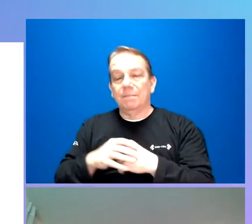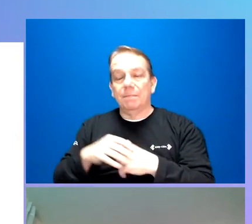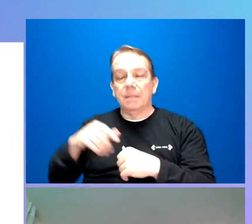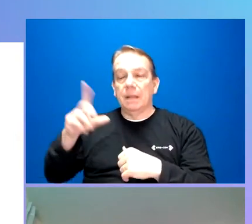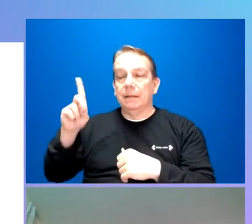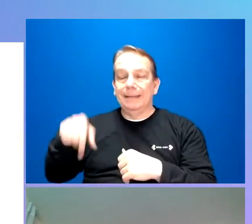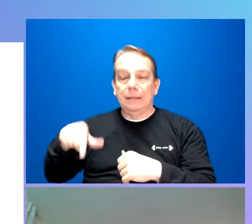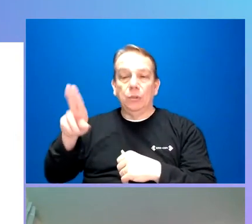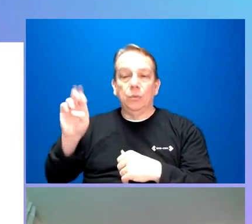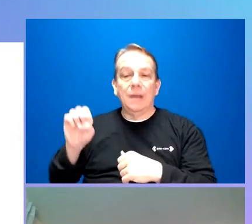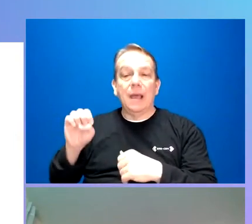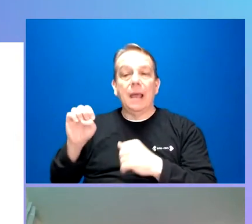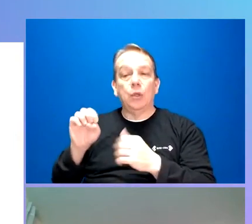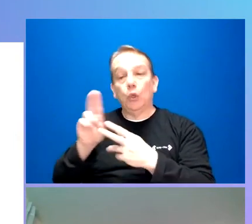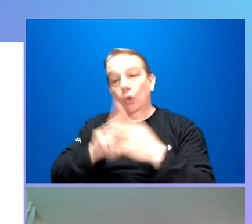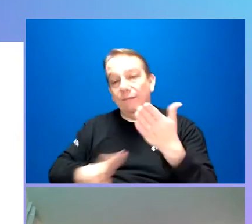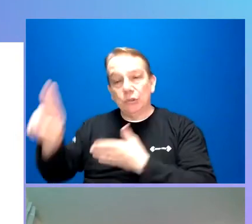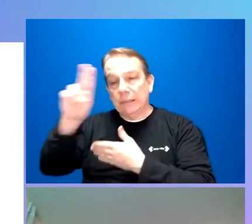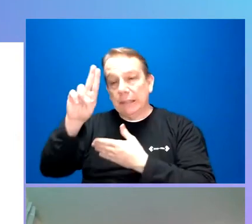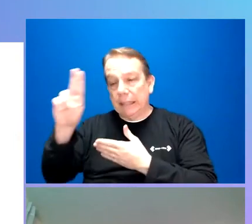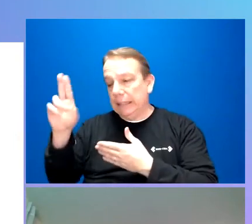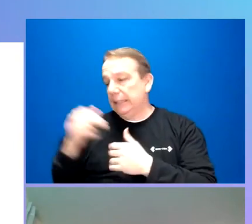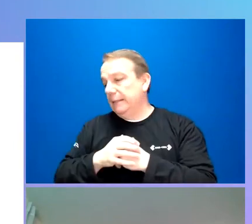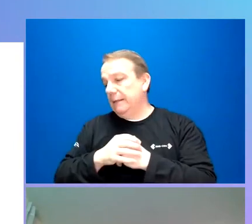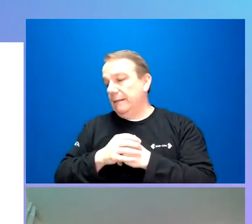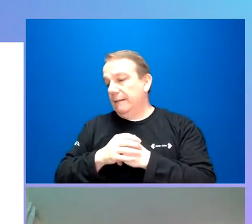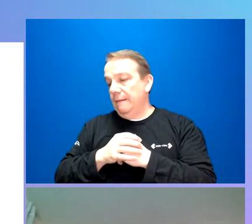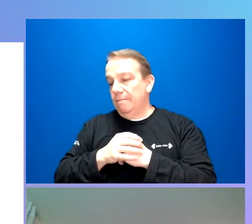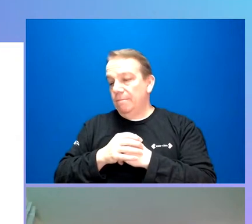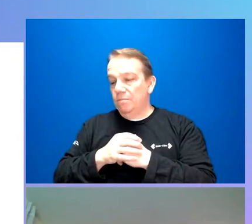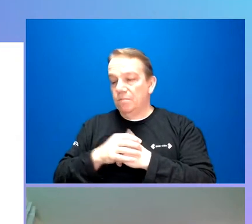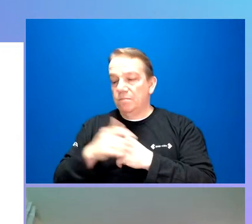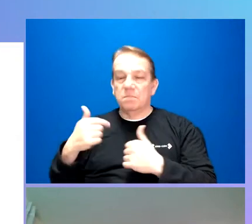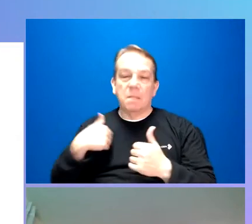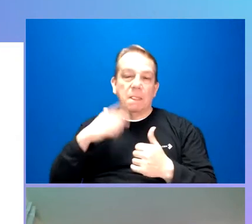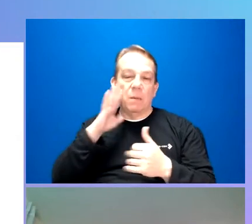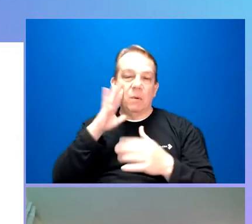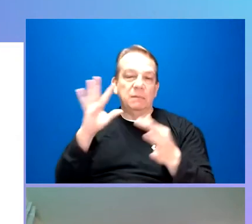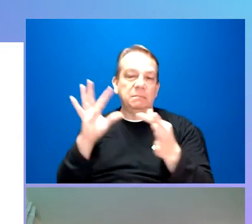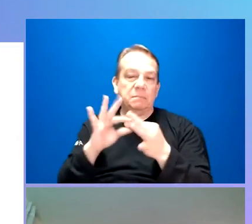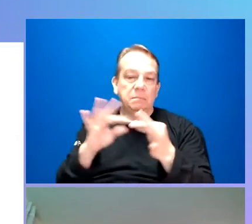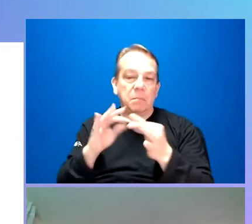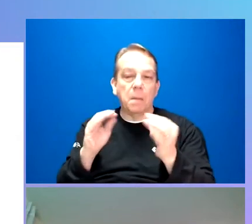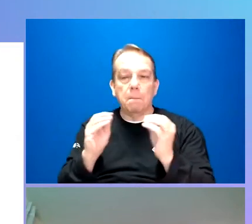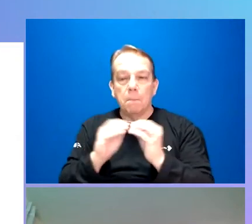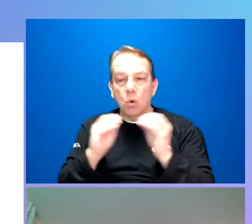modules, we assign those. I'm going to talk a bit more later,